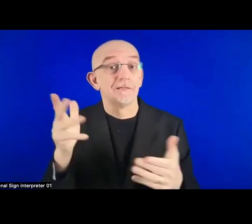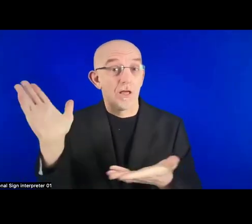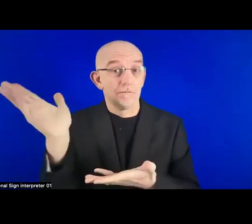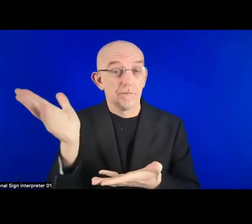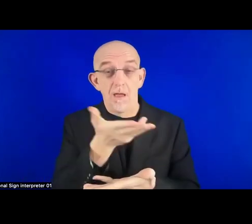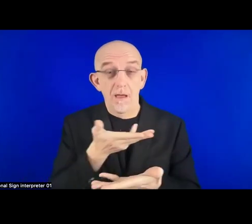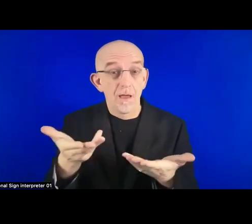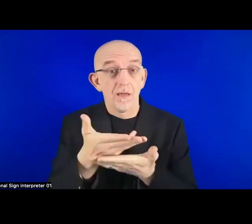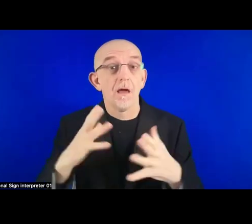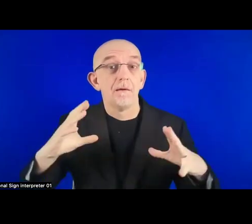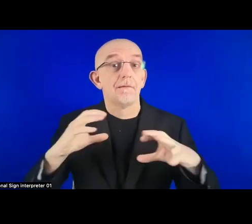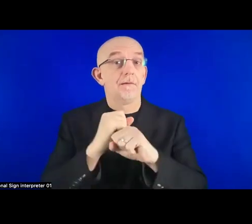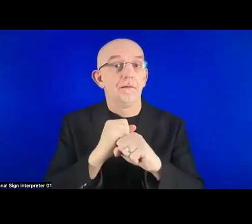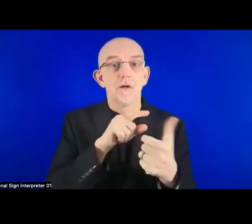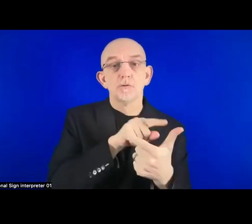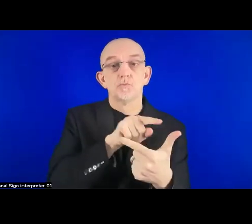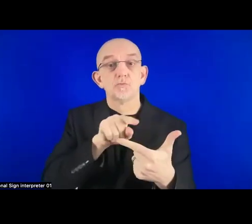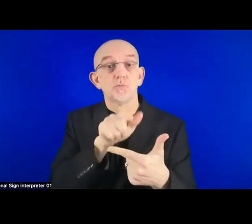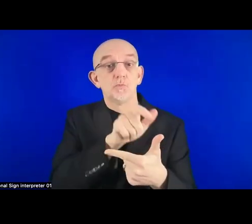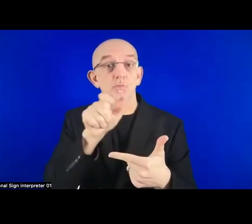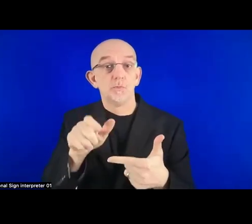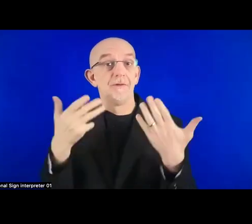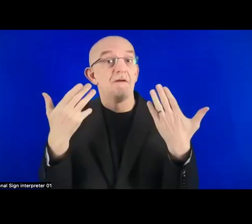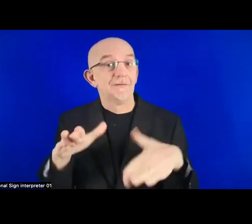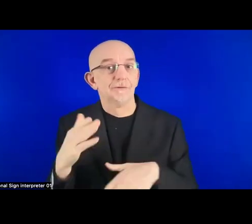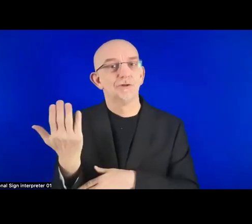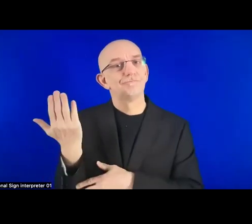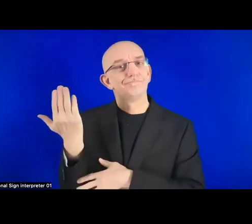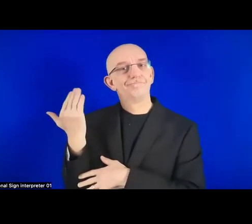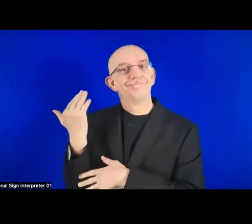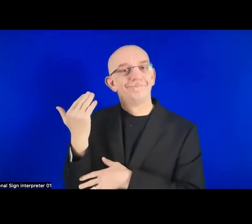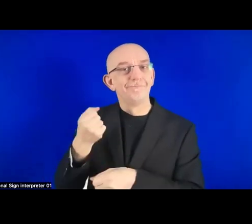and strategies for preparing to apply to the prepared project.